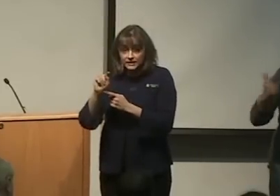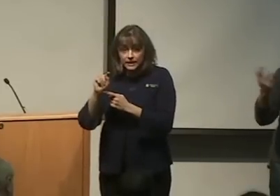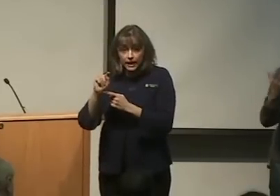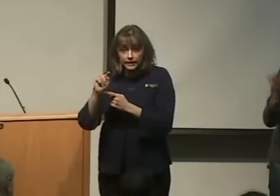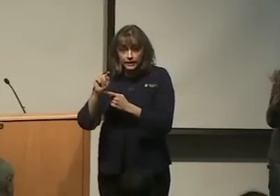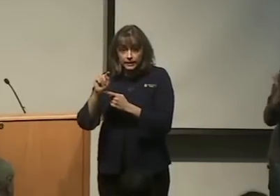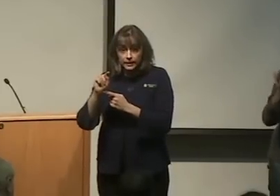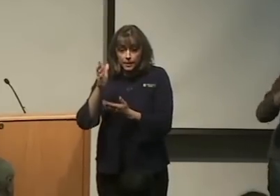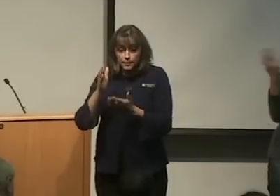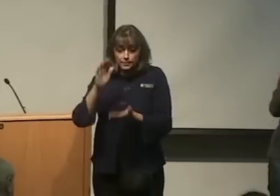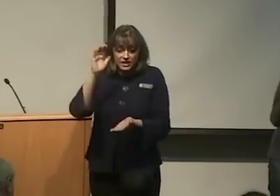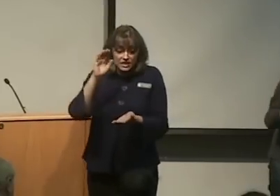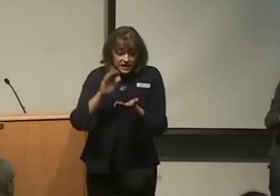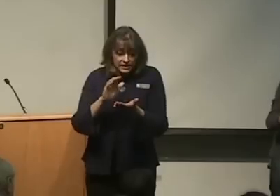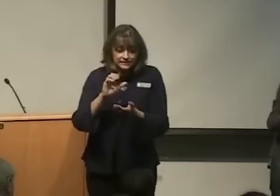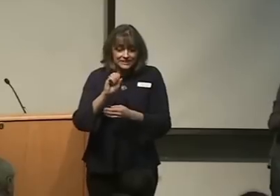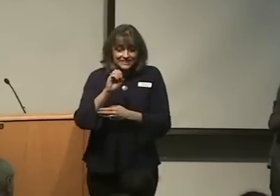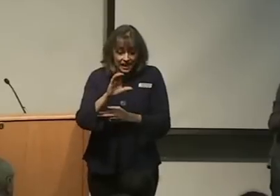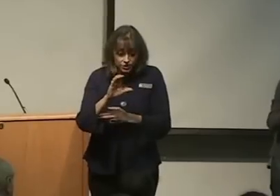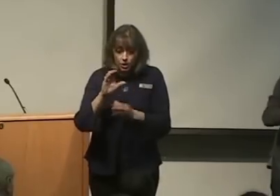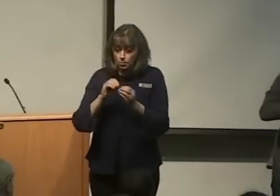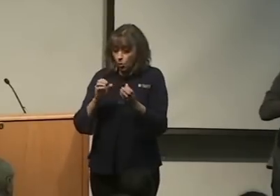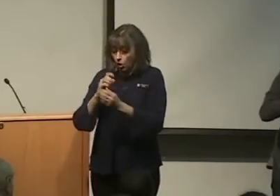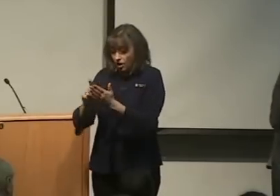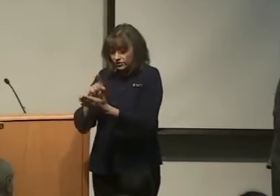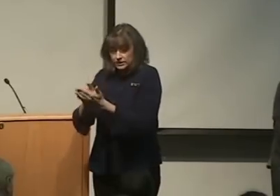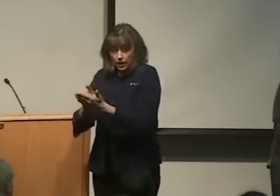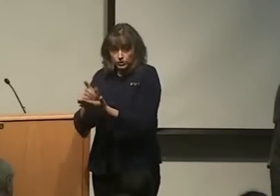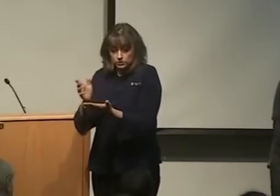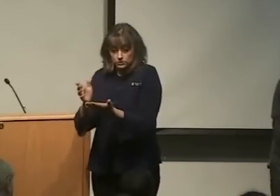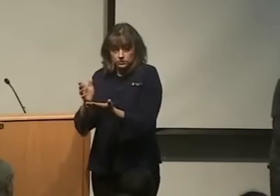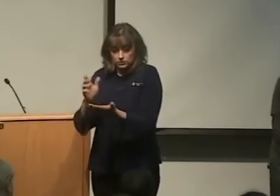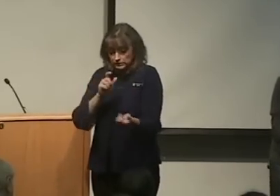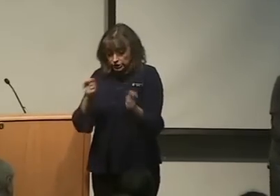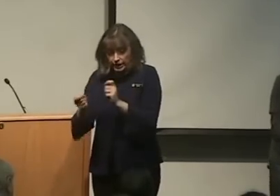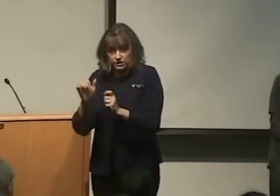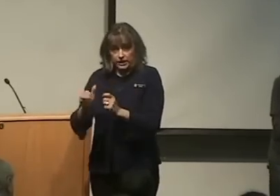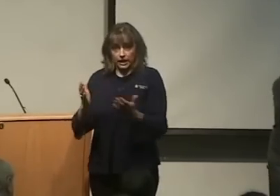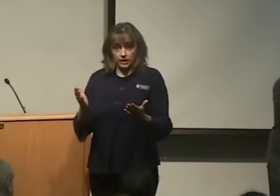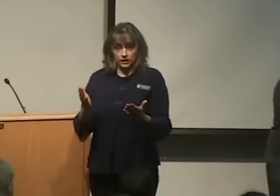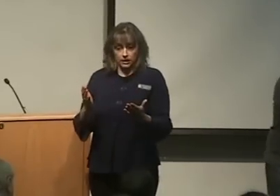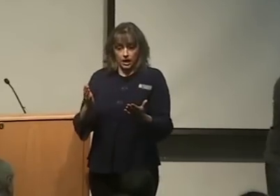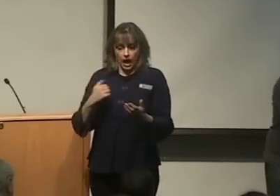We're going to talk about lots of different ways of doing that, but that's got to be the value, that interaction